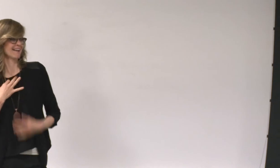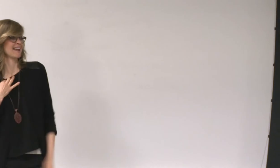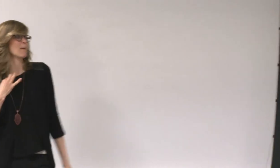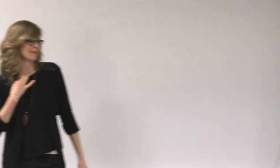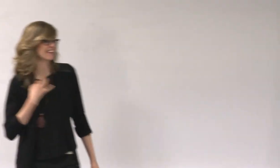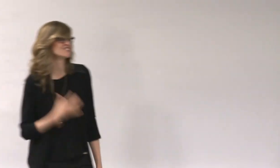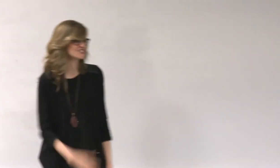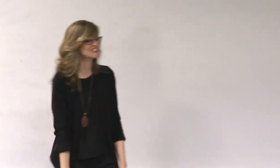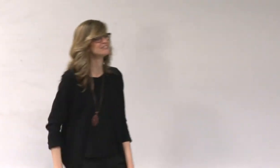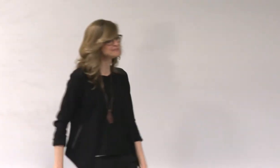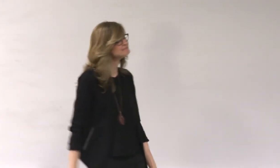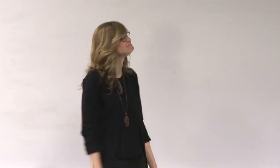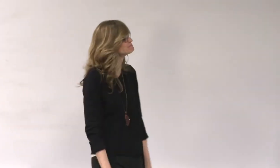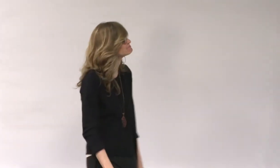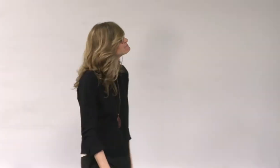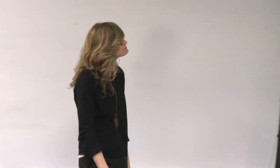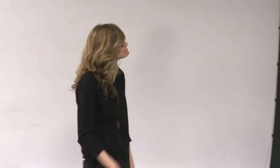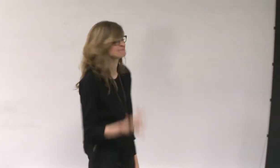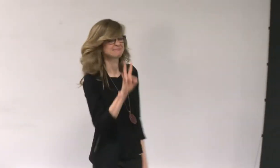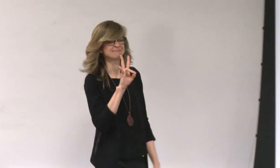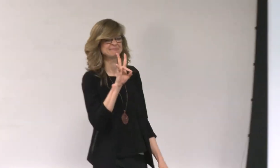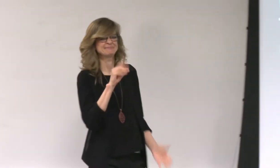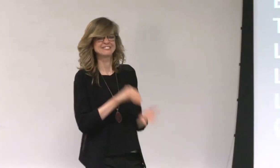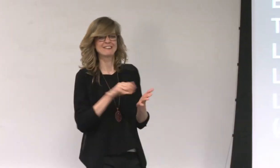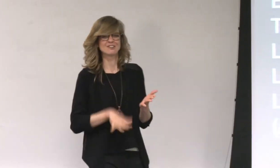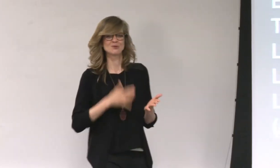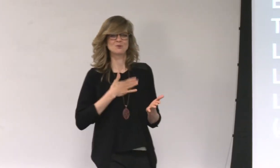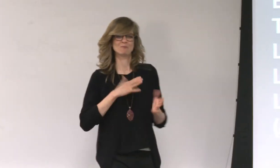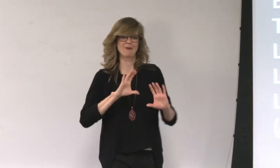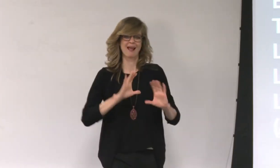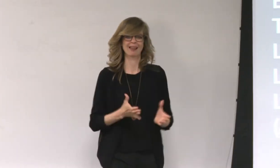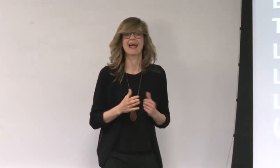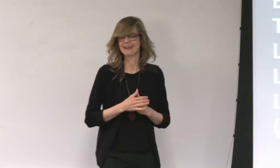AND THAT SEEMED TO HELP MY APPLICATION PROCESS.